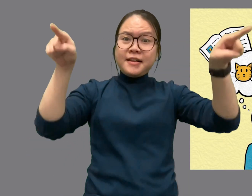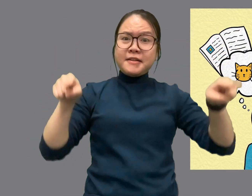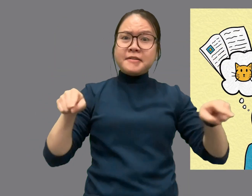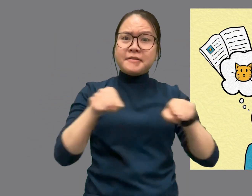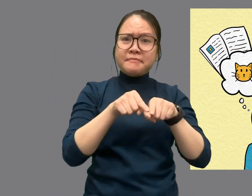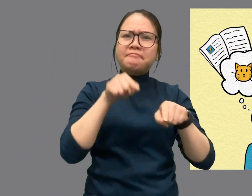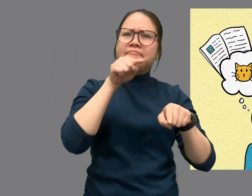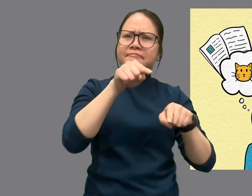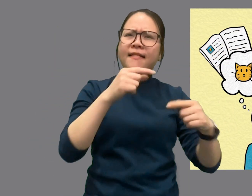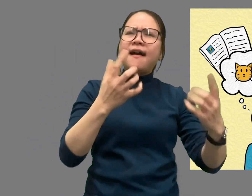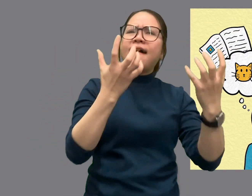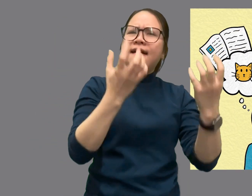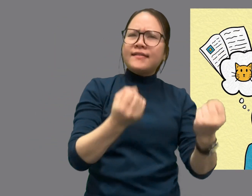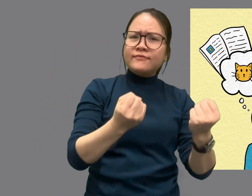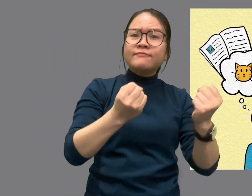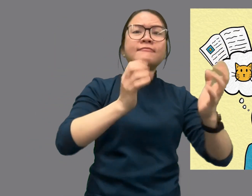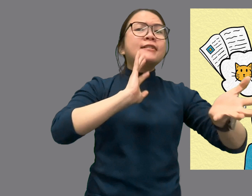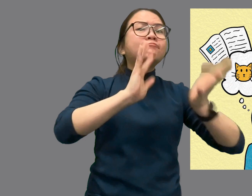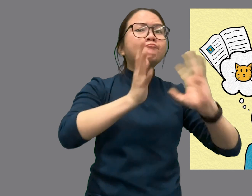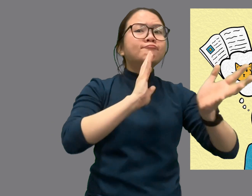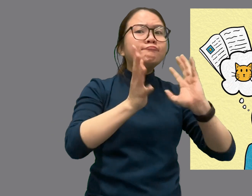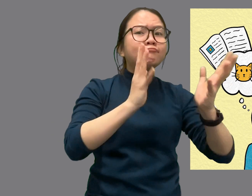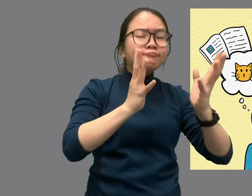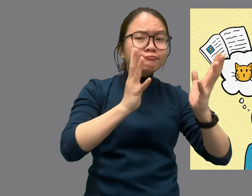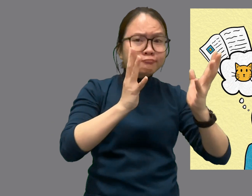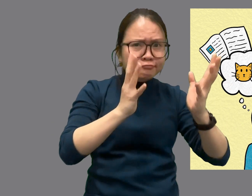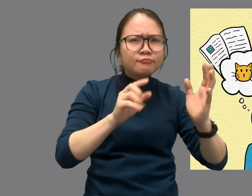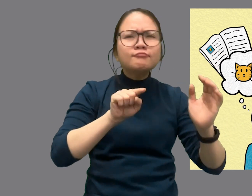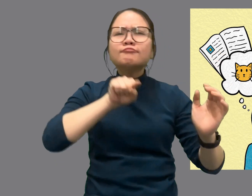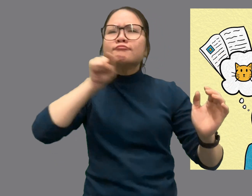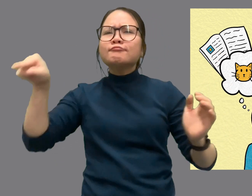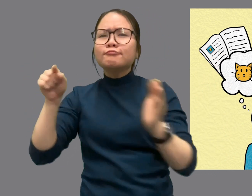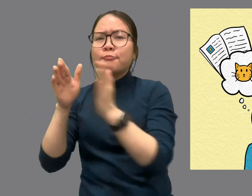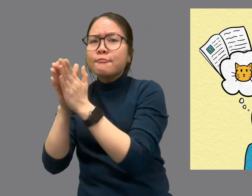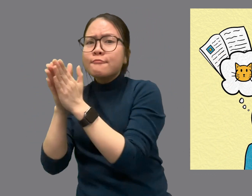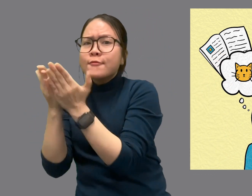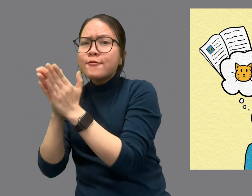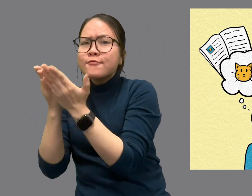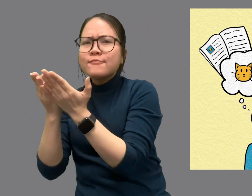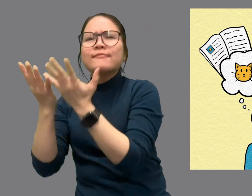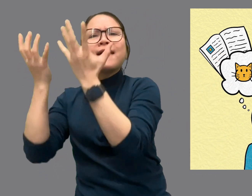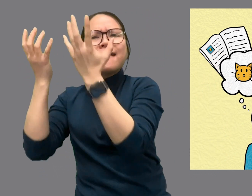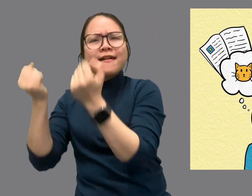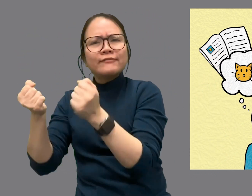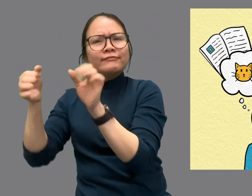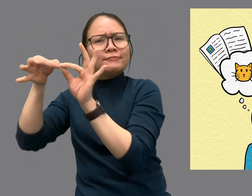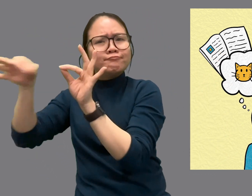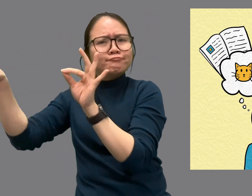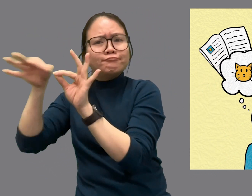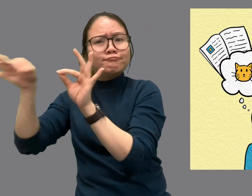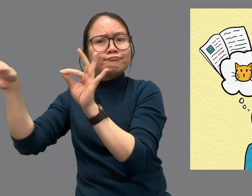When you translate a story from a written language